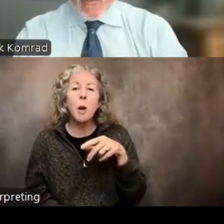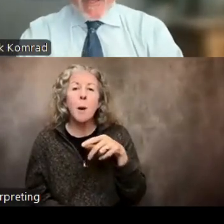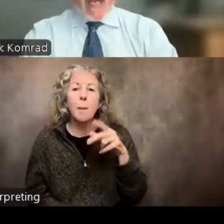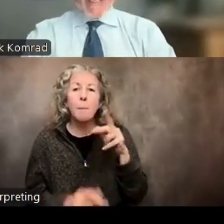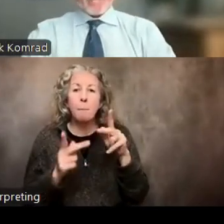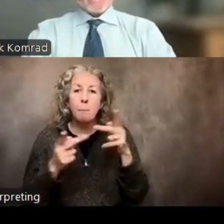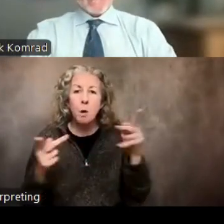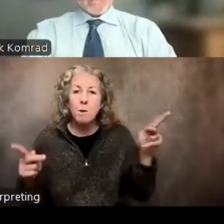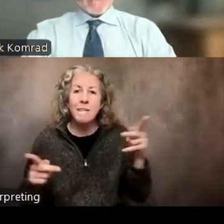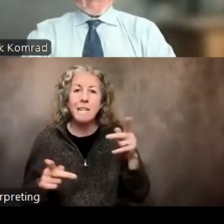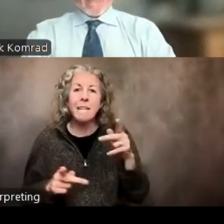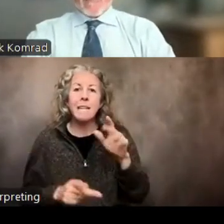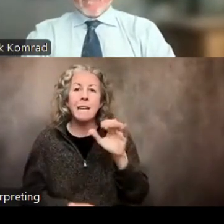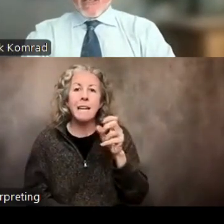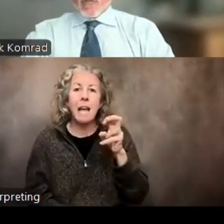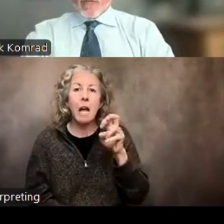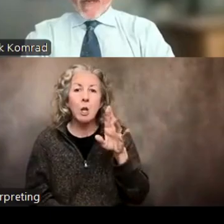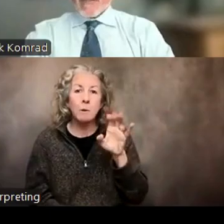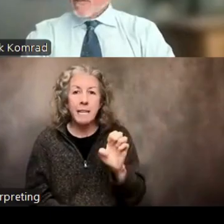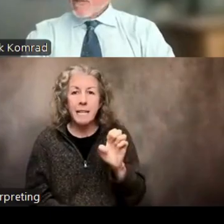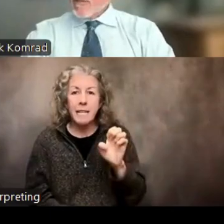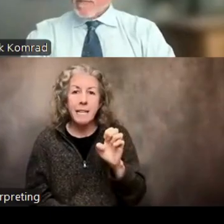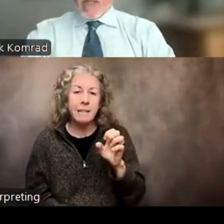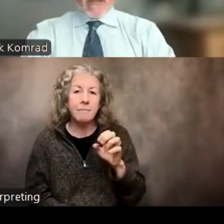We're not able to get the medical records of those because